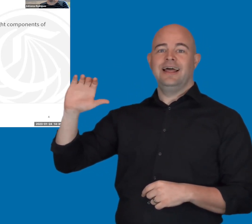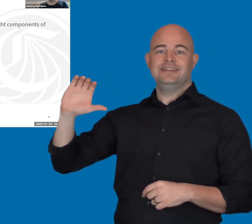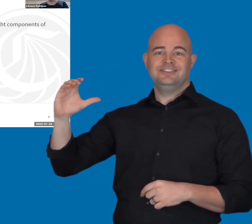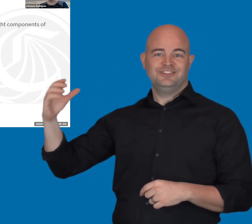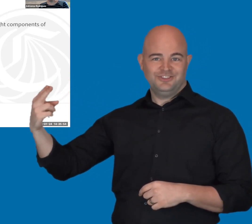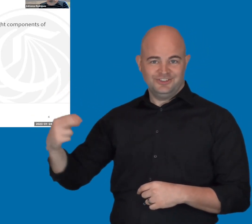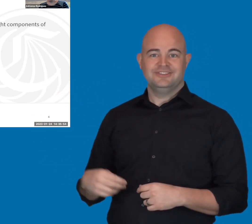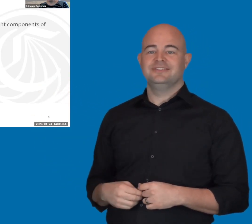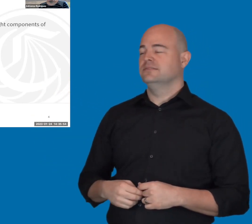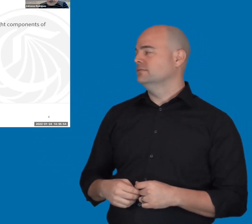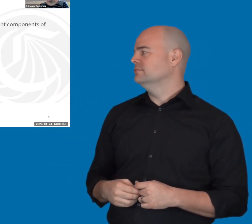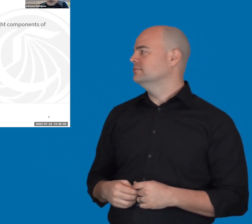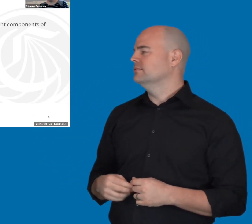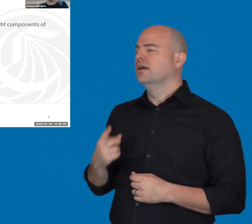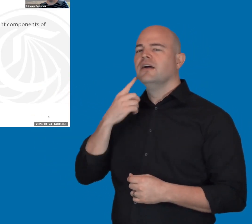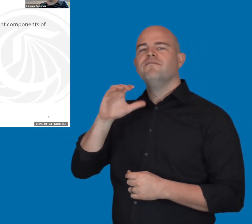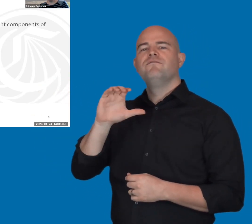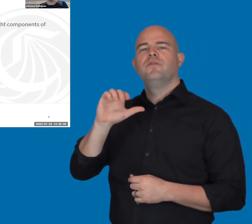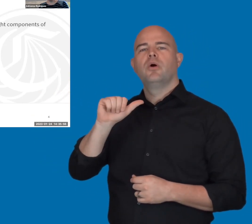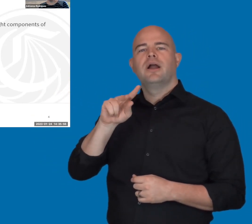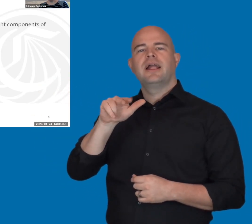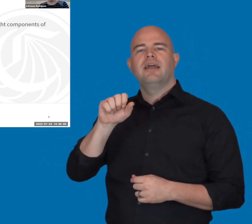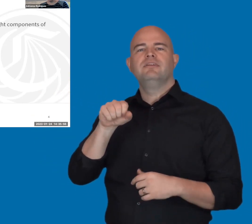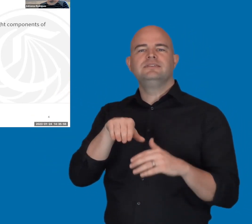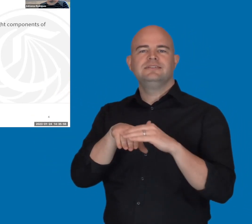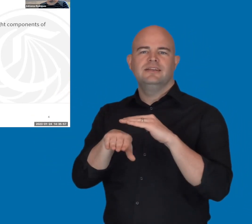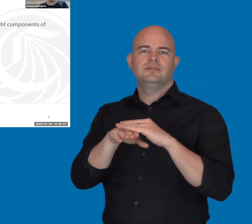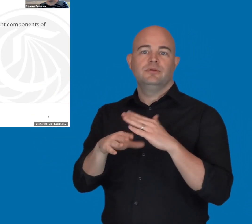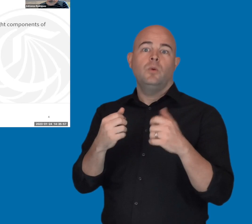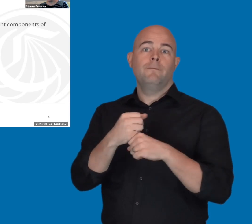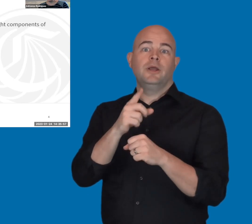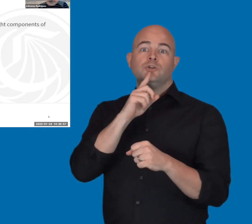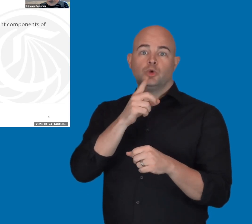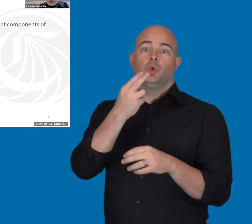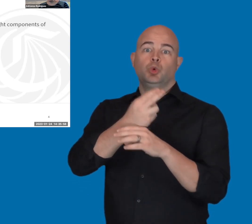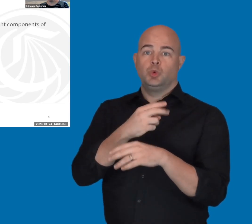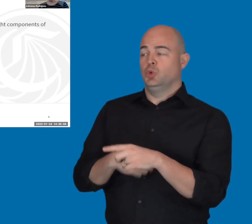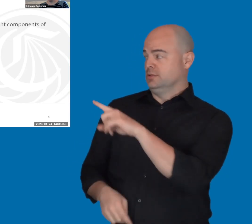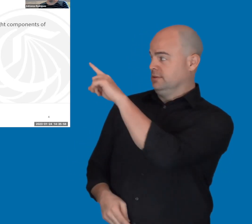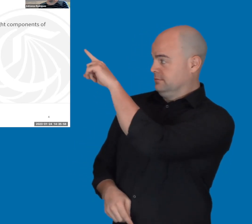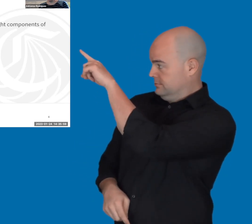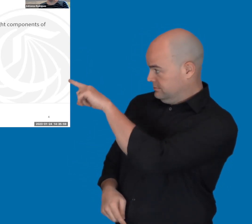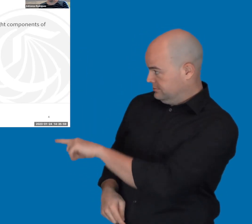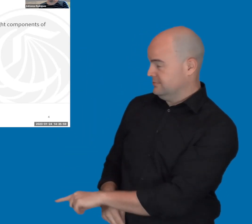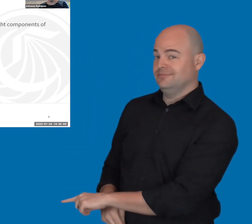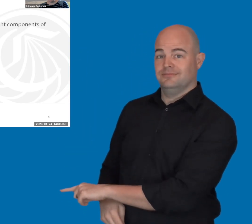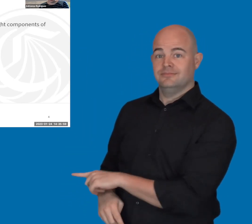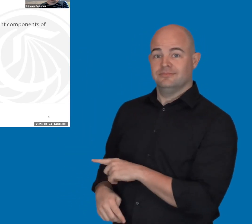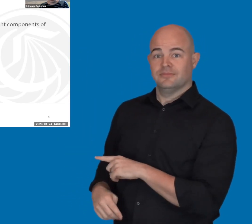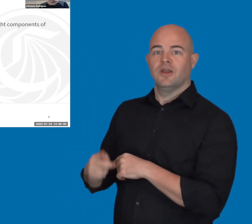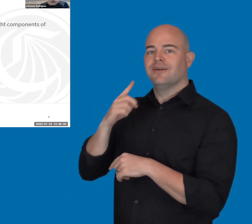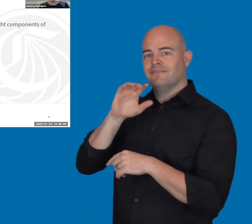We want to make sure everyone is utilizing these components of Canvas the correct way.